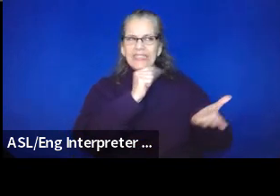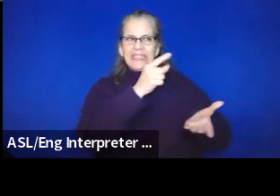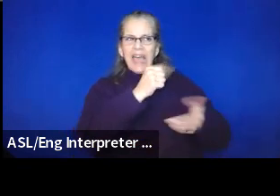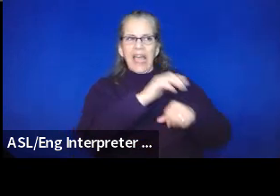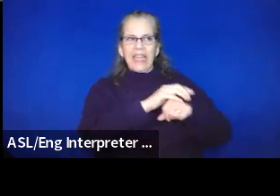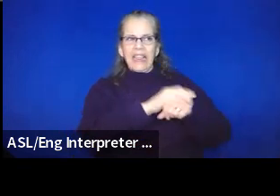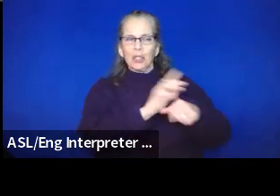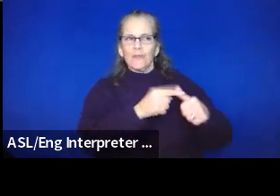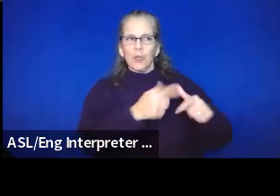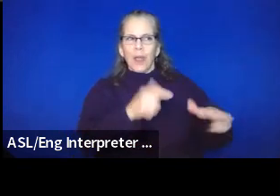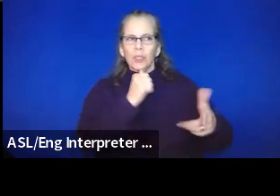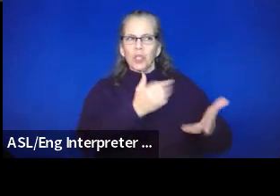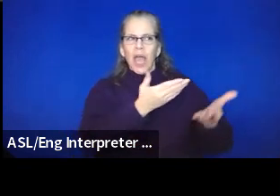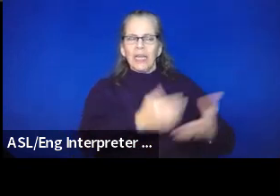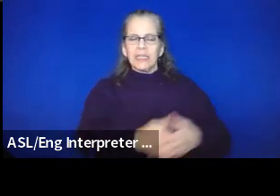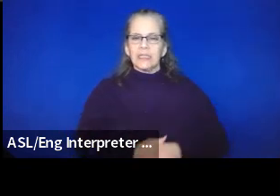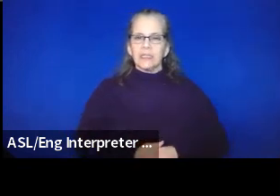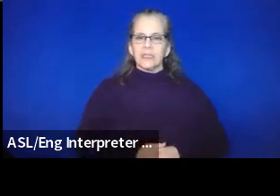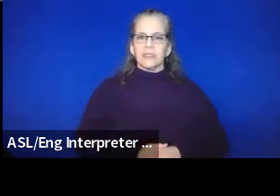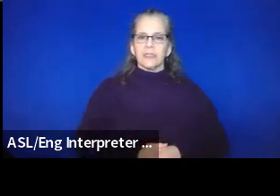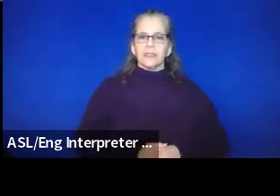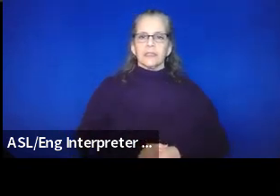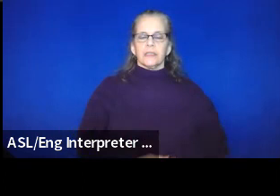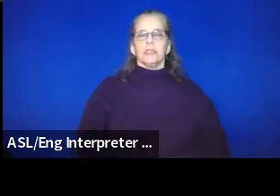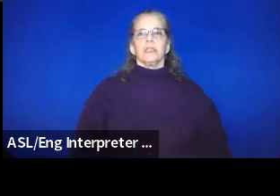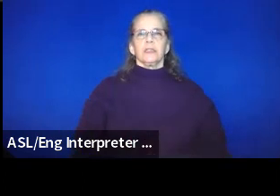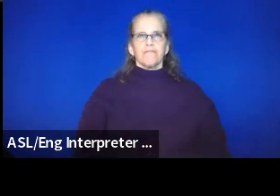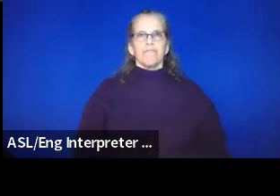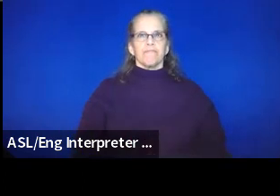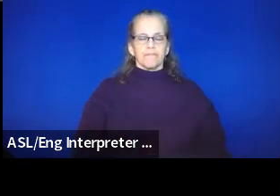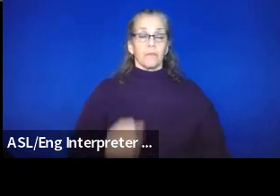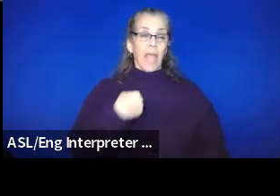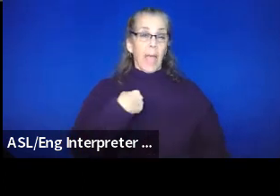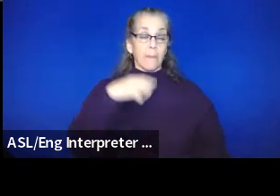I'm going to make an assumption that these are people that you may have touch